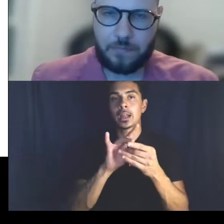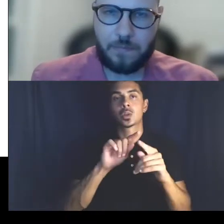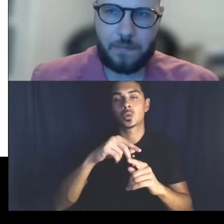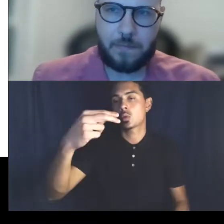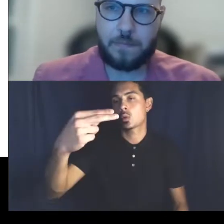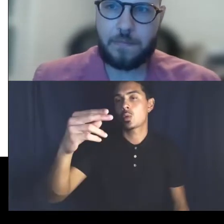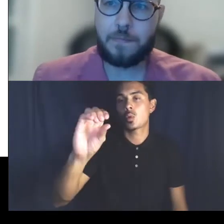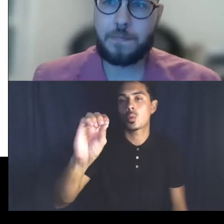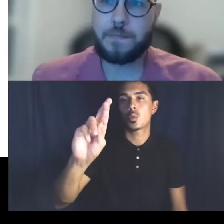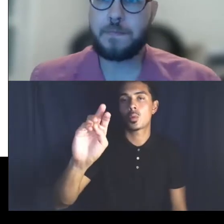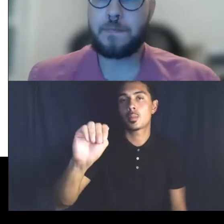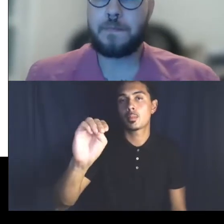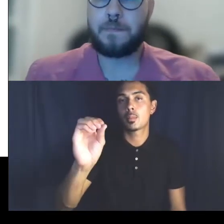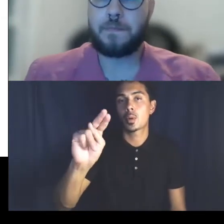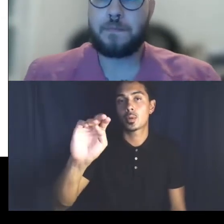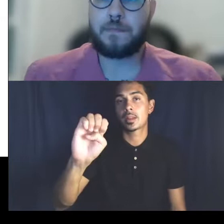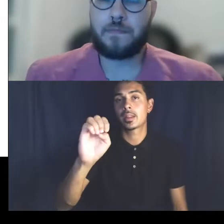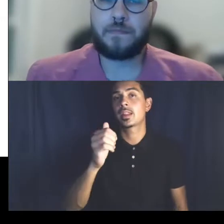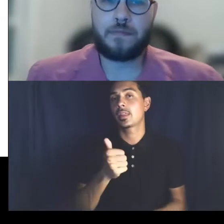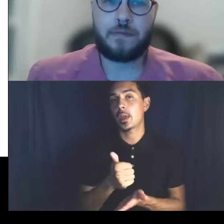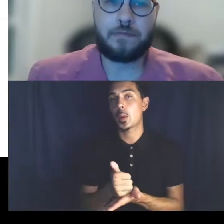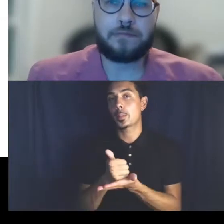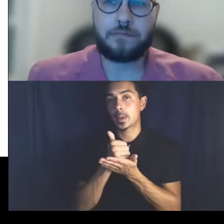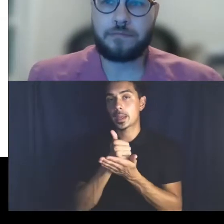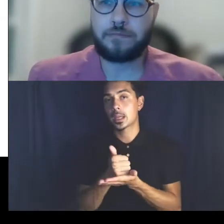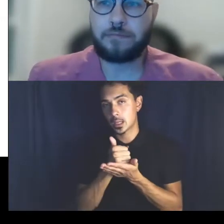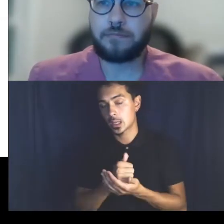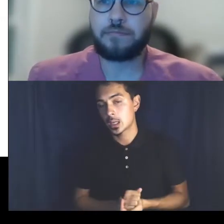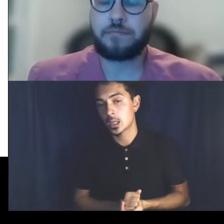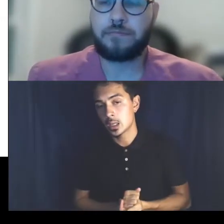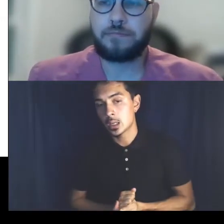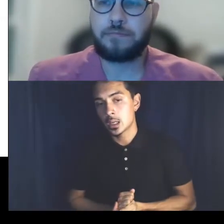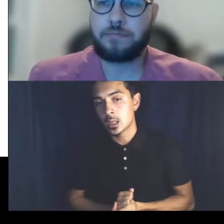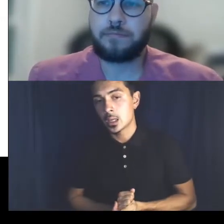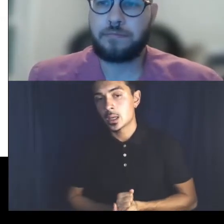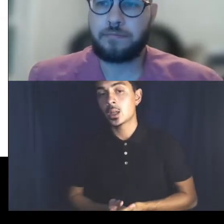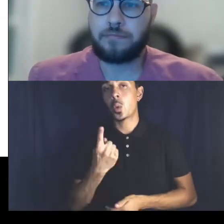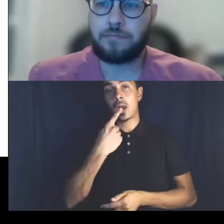And the one that we're associated with here in the South